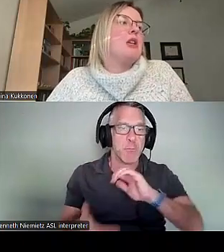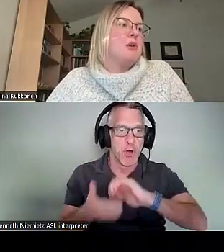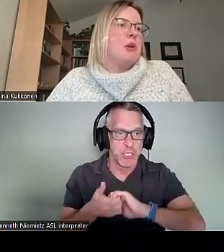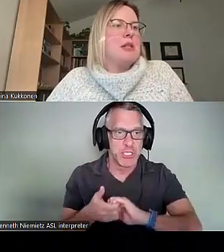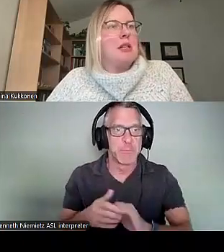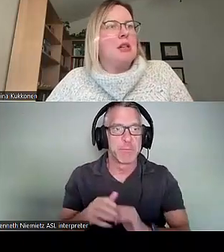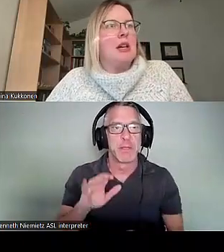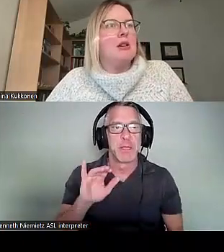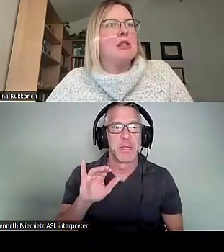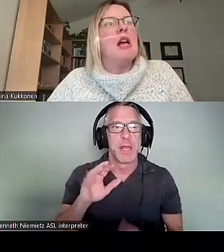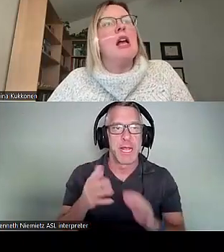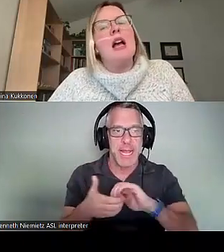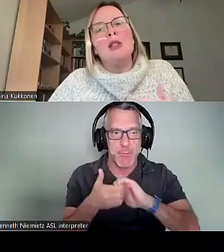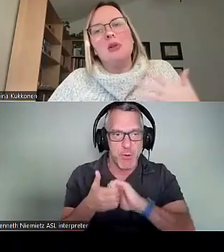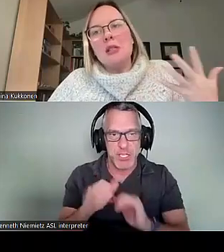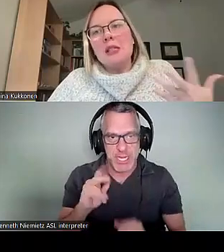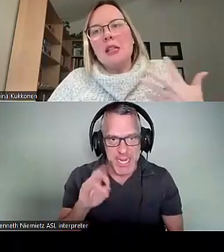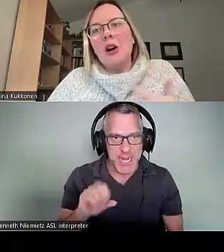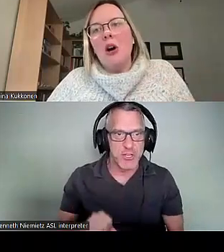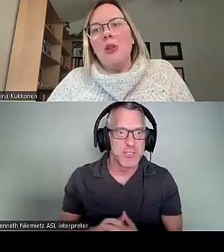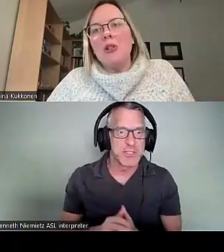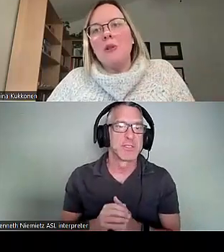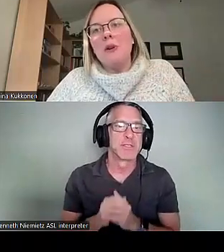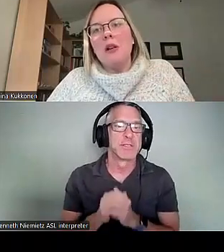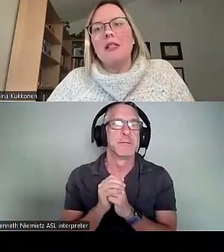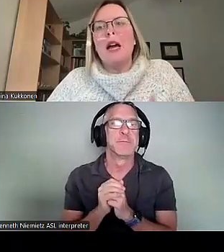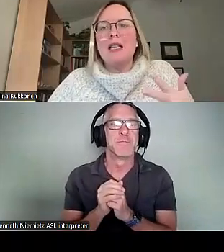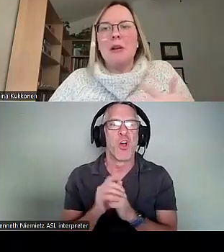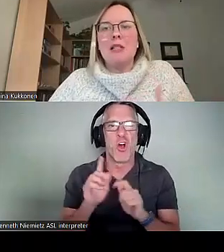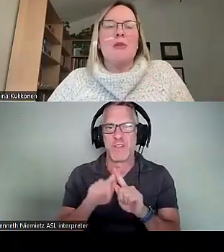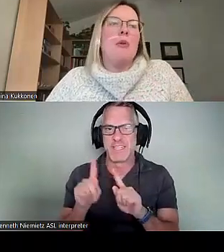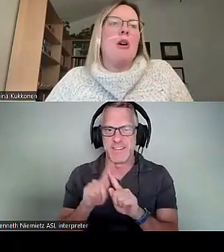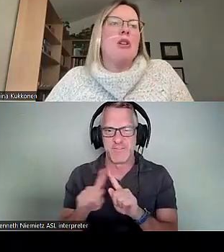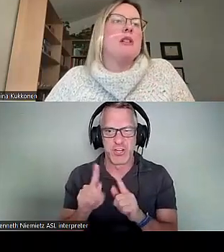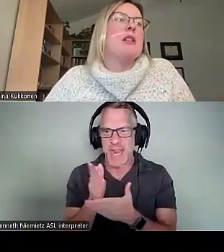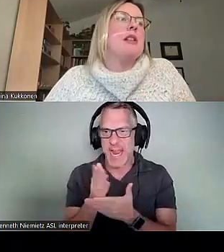usefulness indicators. And so you can see, all the different aspects of the project